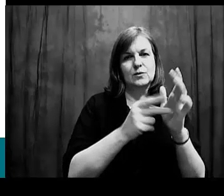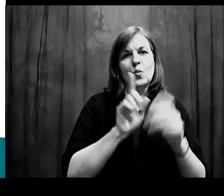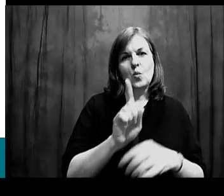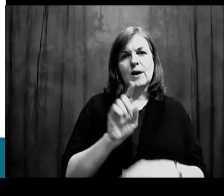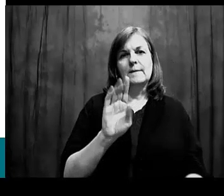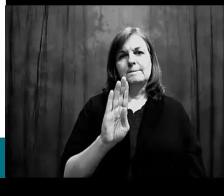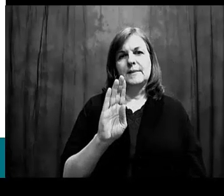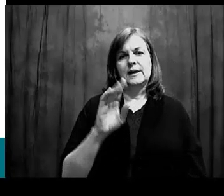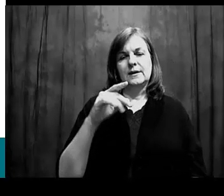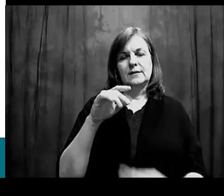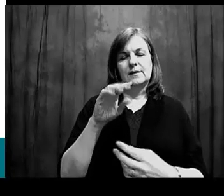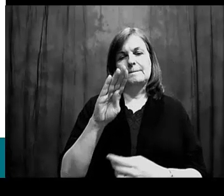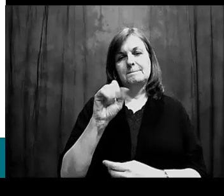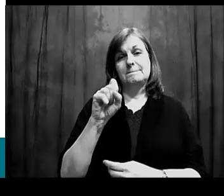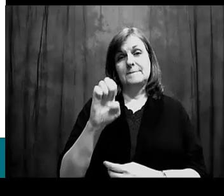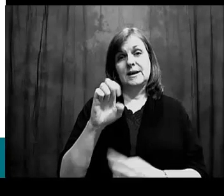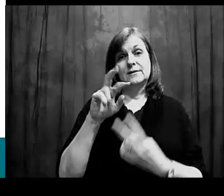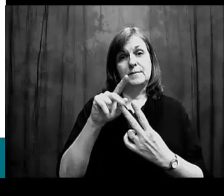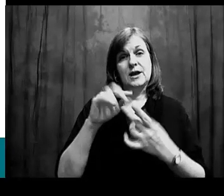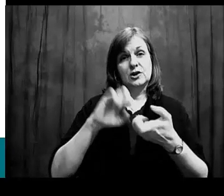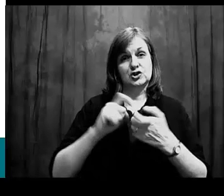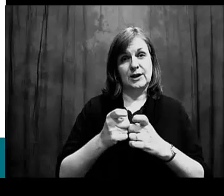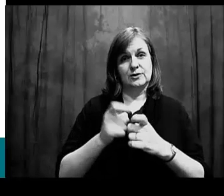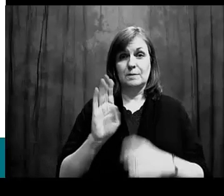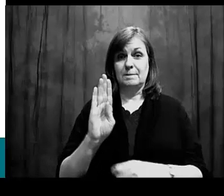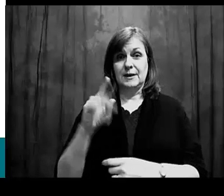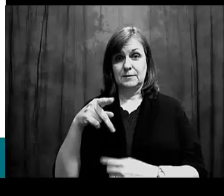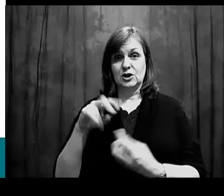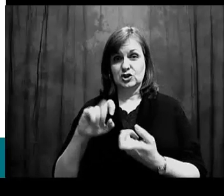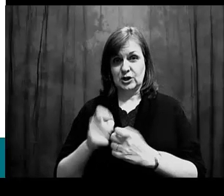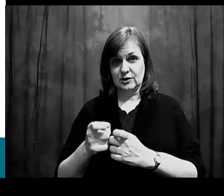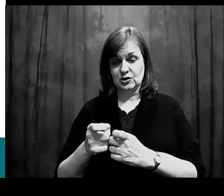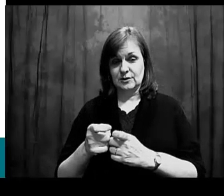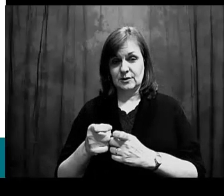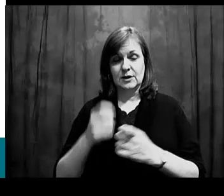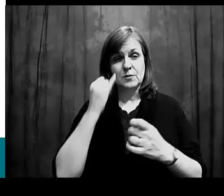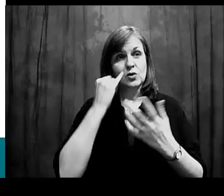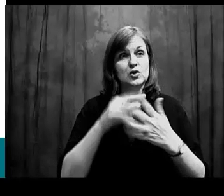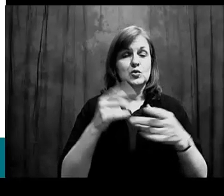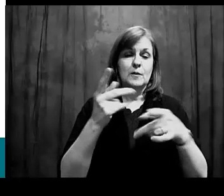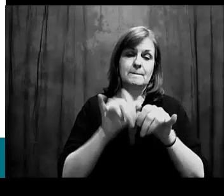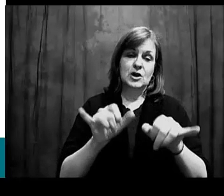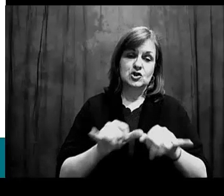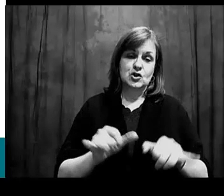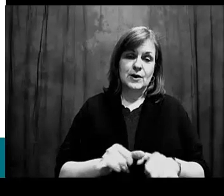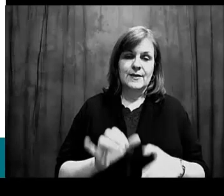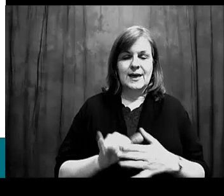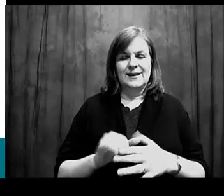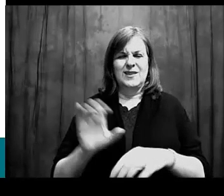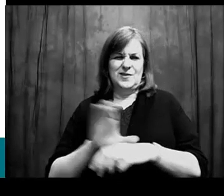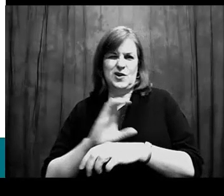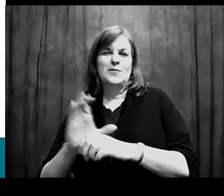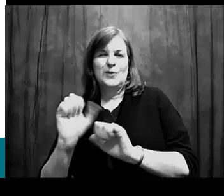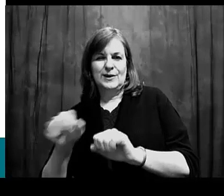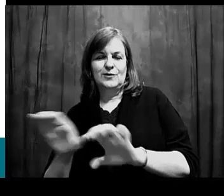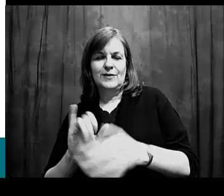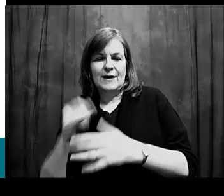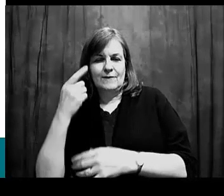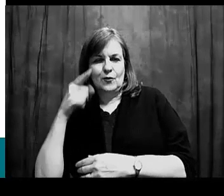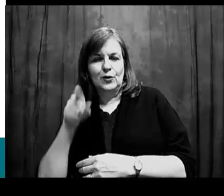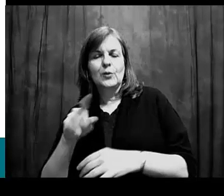we have one base pair change so if you would measure these all out and computer programs of course do this for you